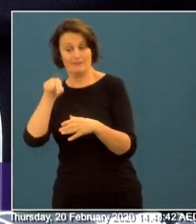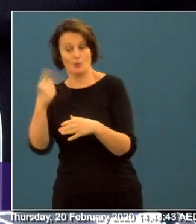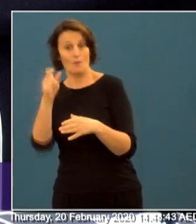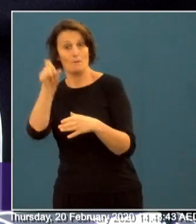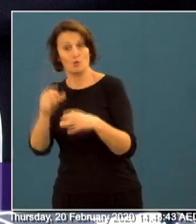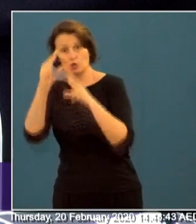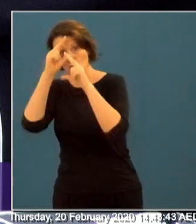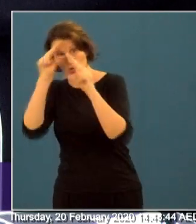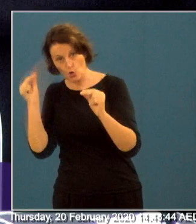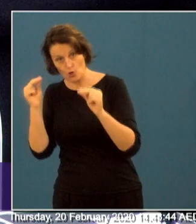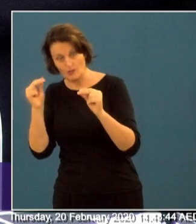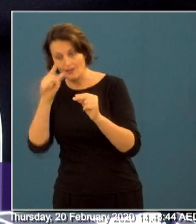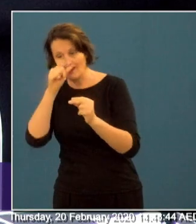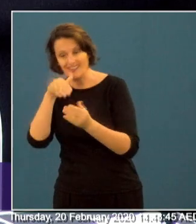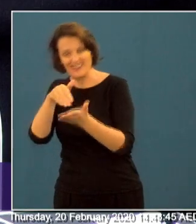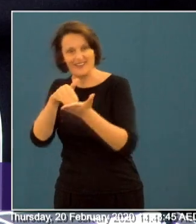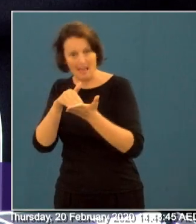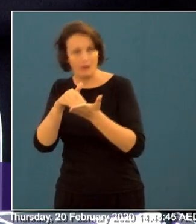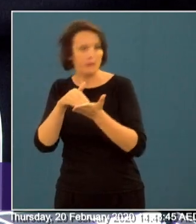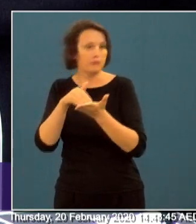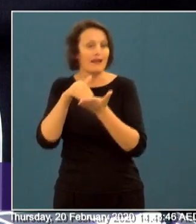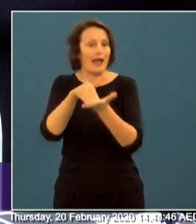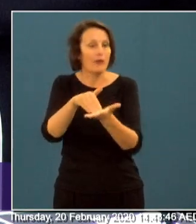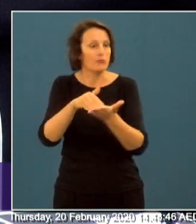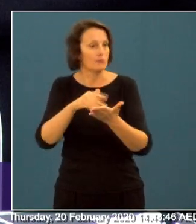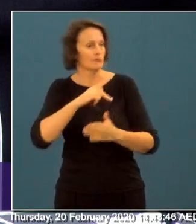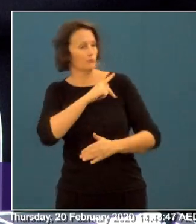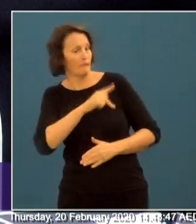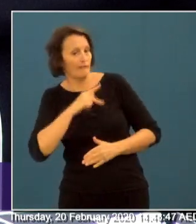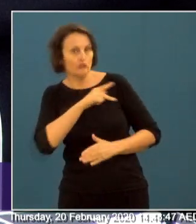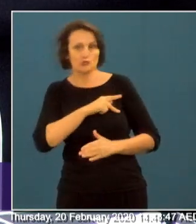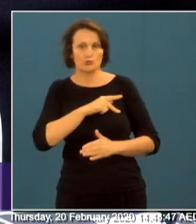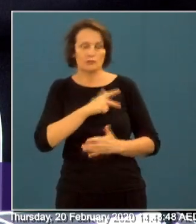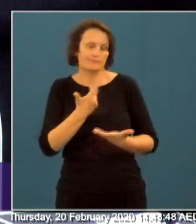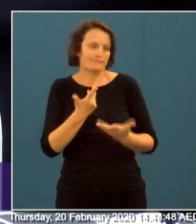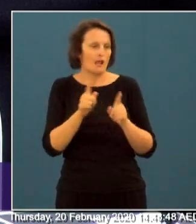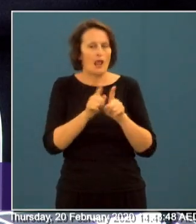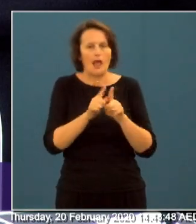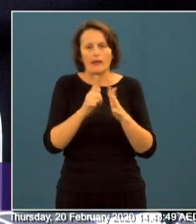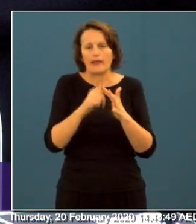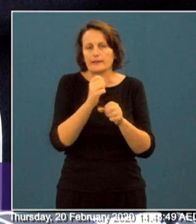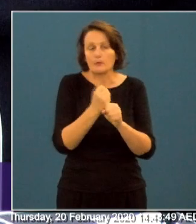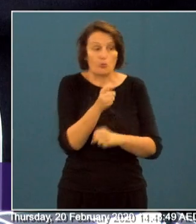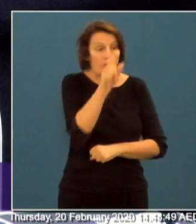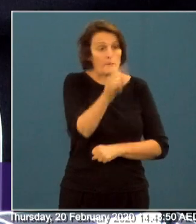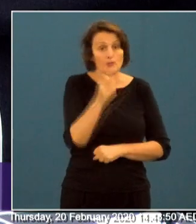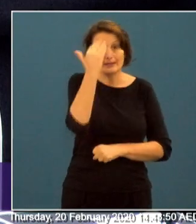will be able to assist mainstream health professionals in delivering their work, for example, if a person with intellectual disability has presented